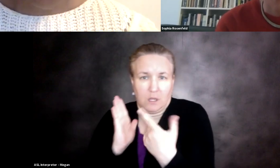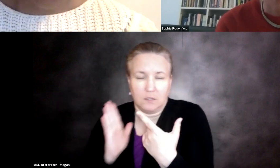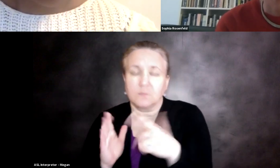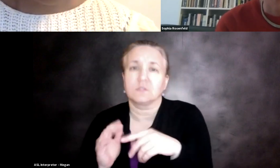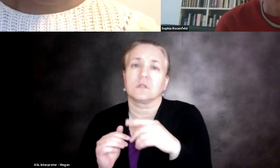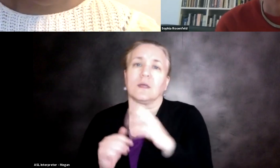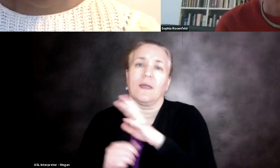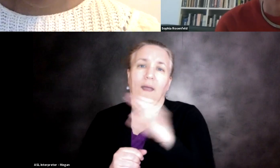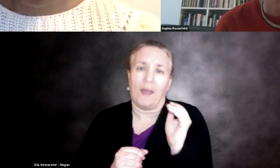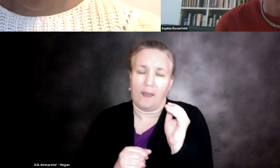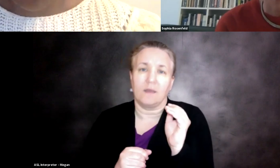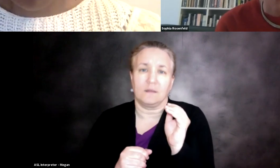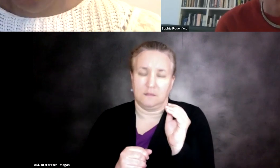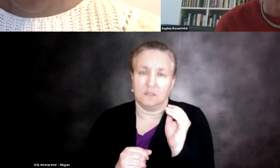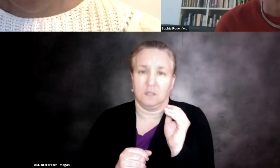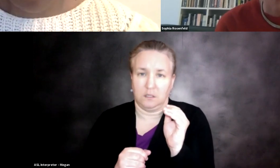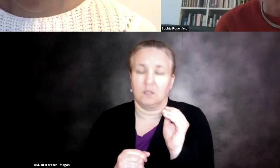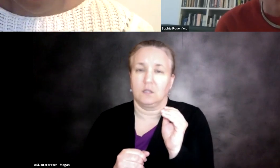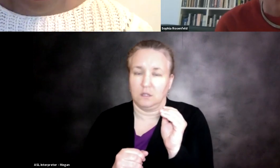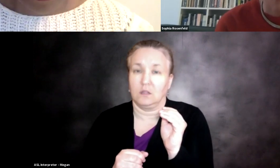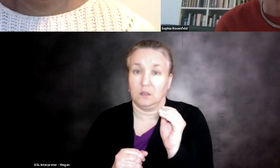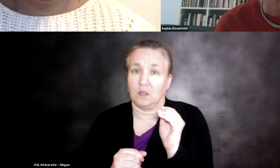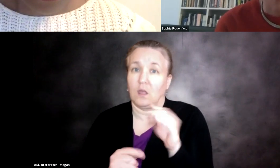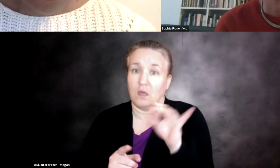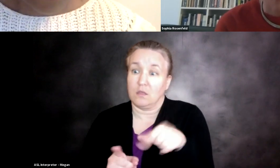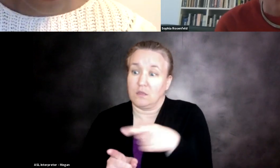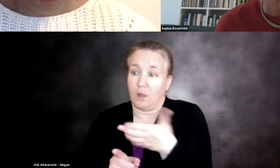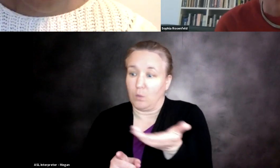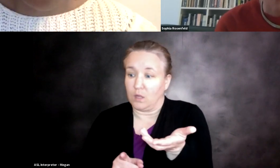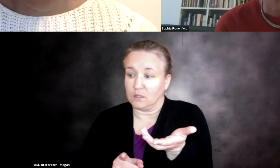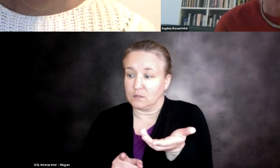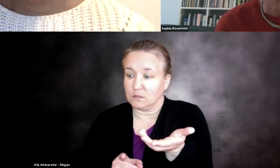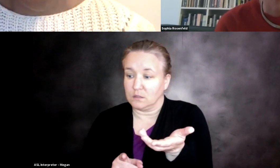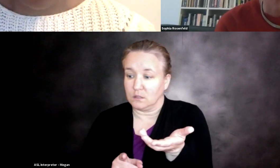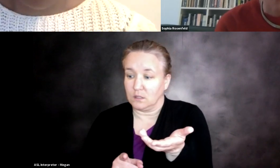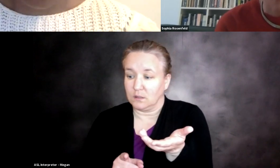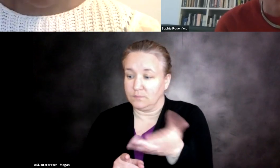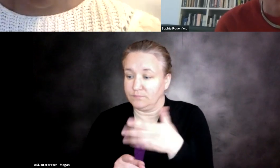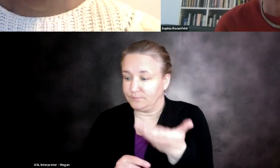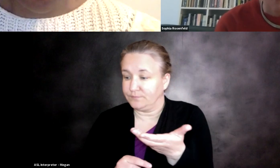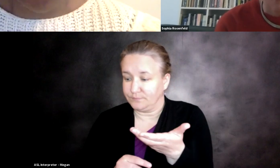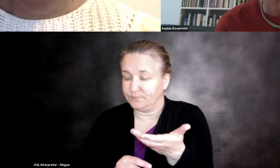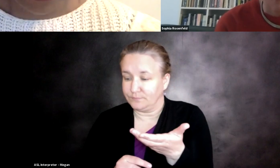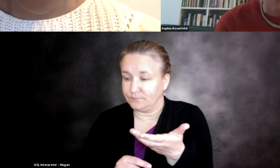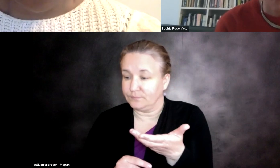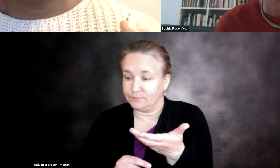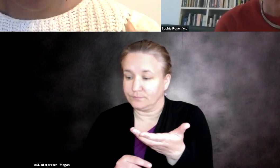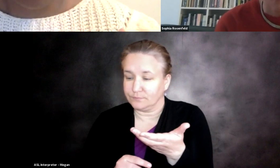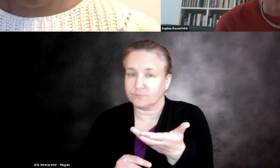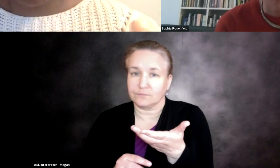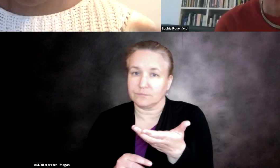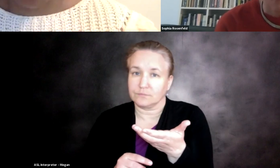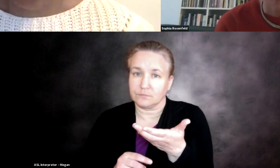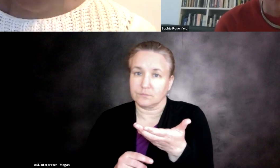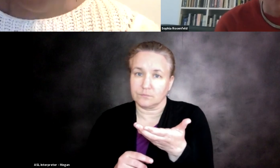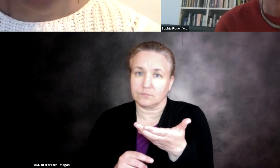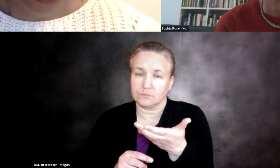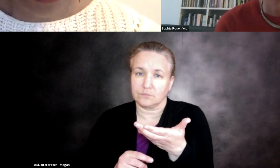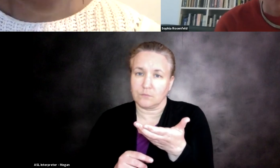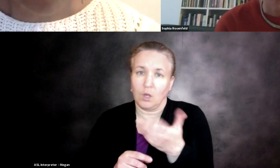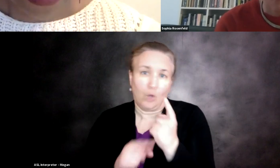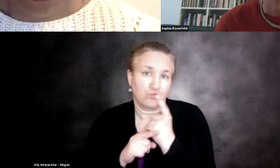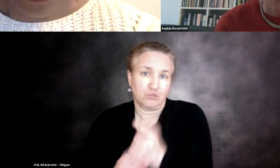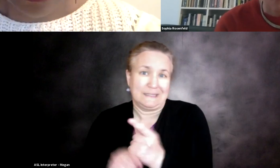And this was a routine and legally enshrined practice.